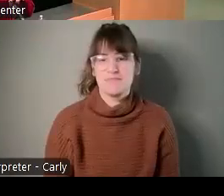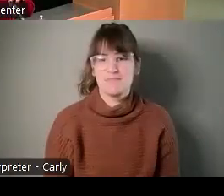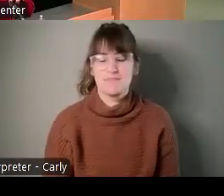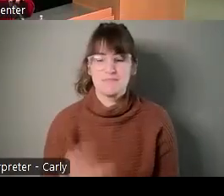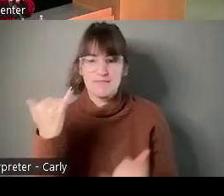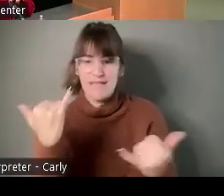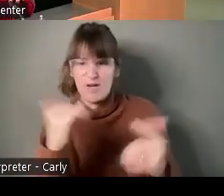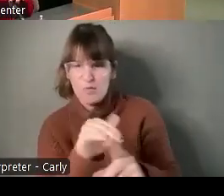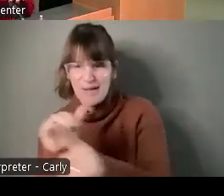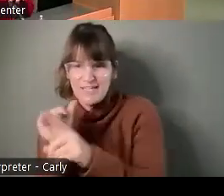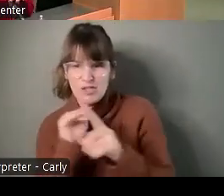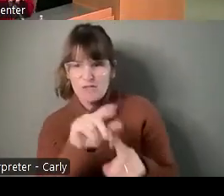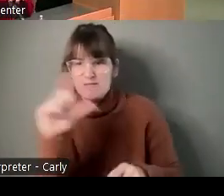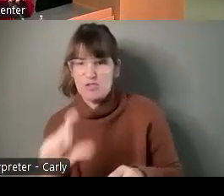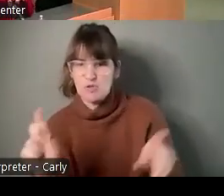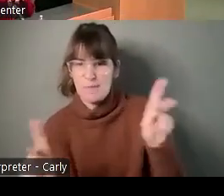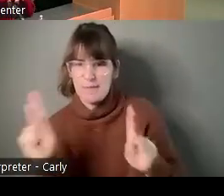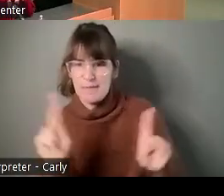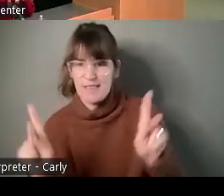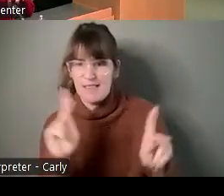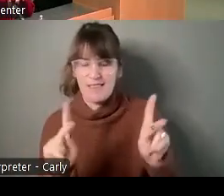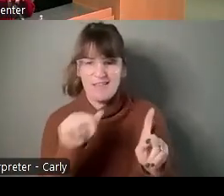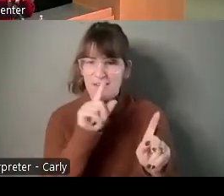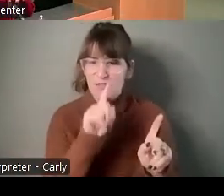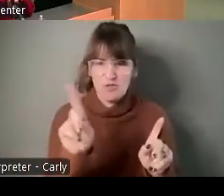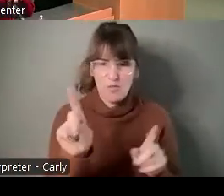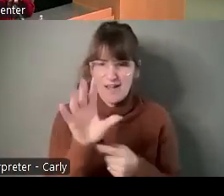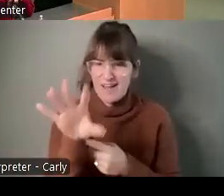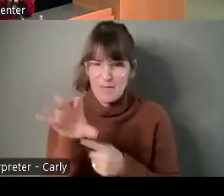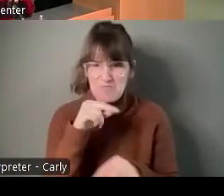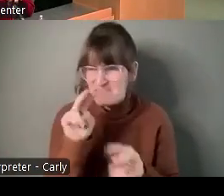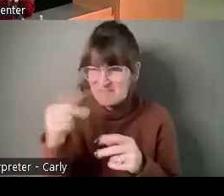people on Zoom, wherever the camera is, I'll try to look at it. Uh if you have questions,